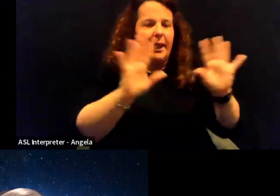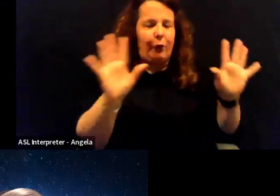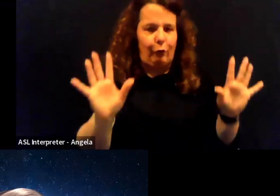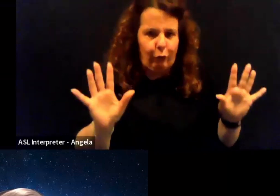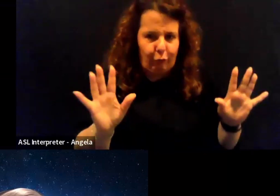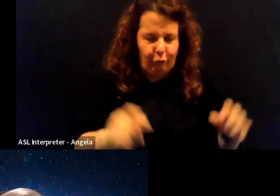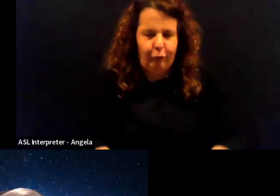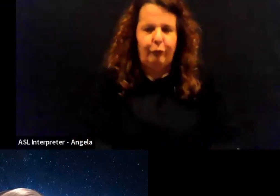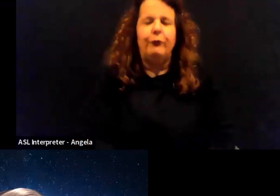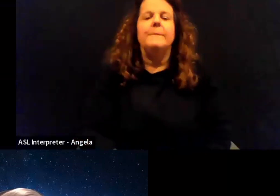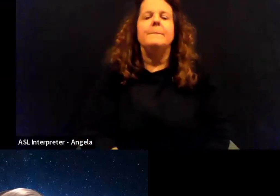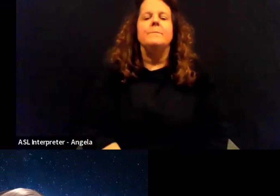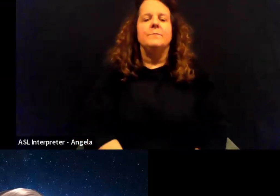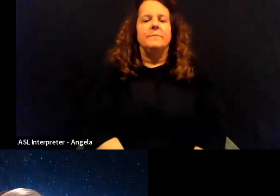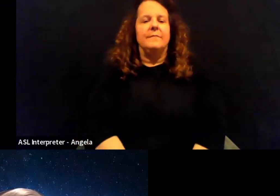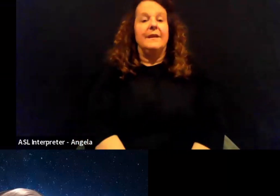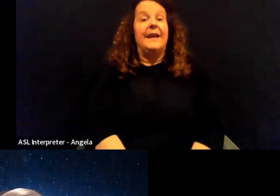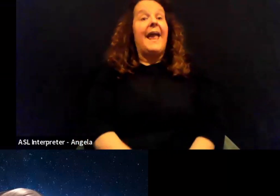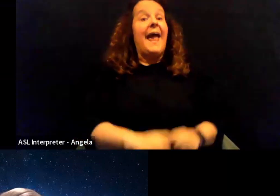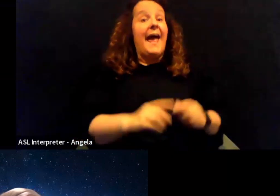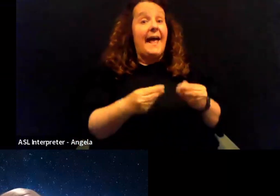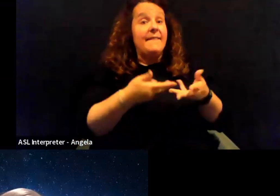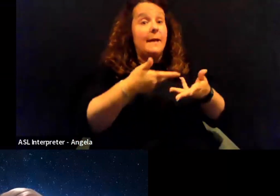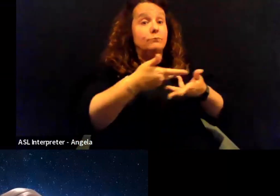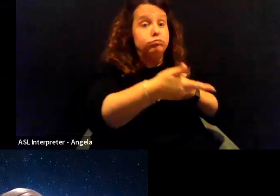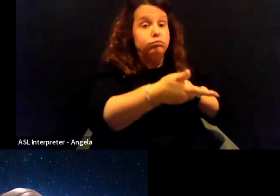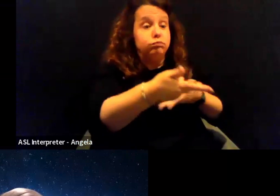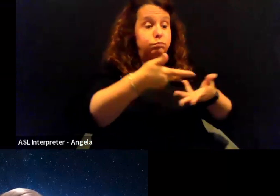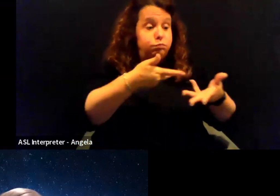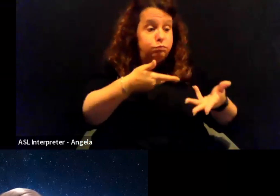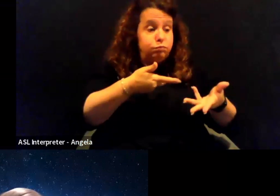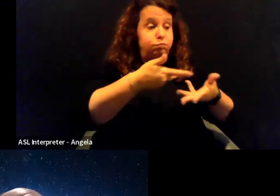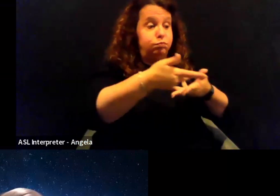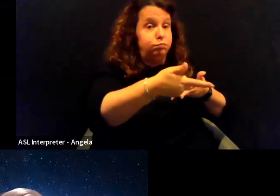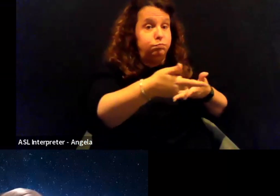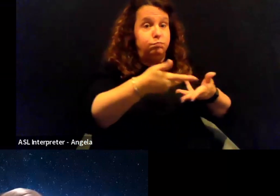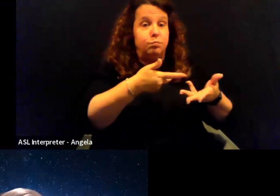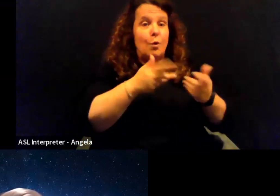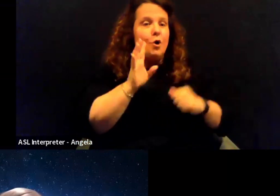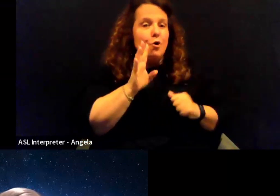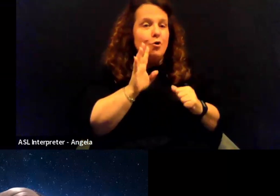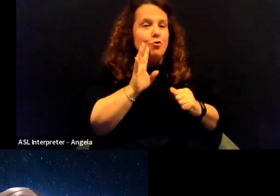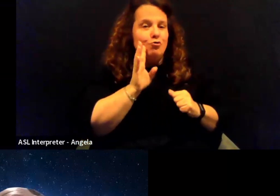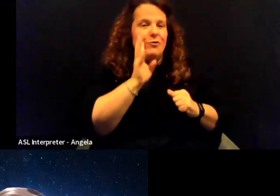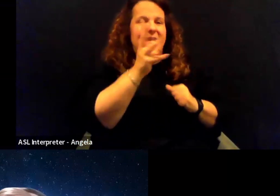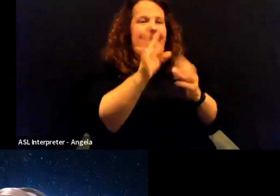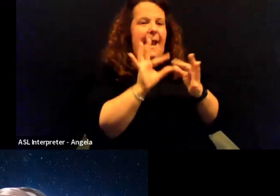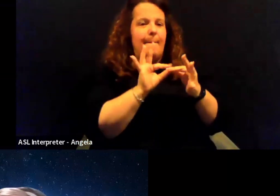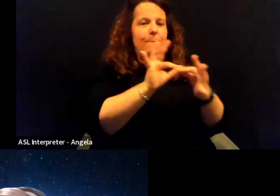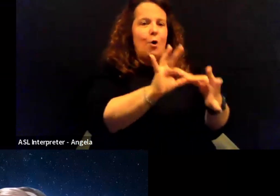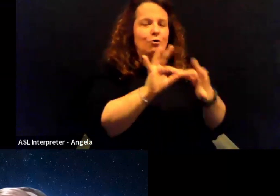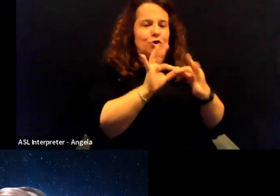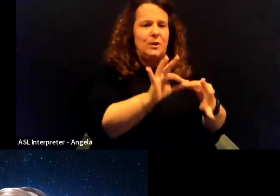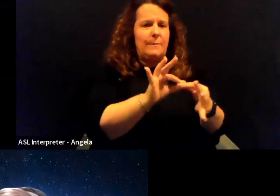communications, create partnership with the people we're communicating with, right? So that's what advocacy is. It's not necessarily about telling people